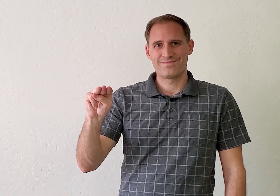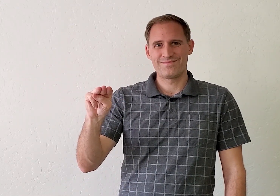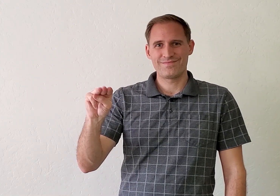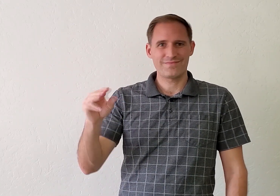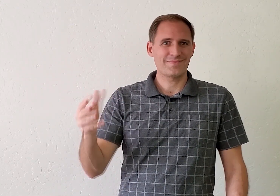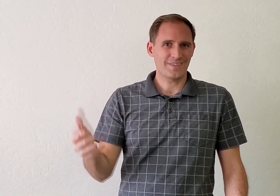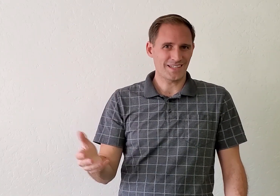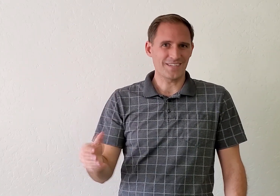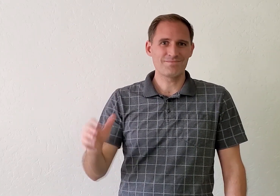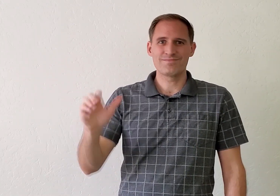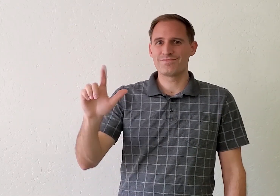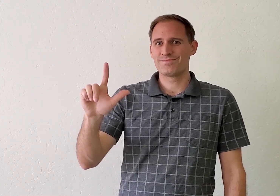Again.